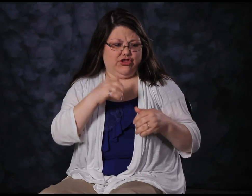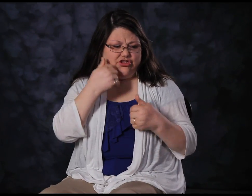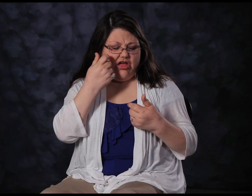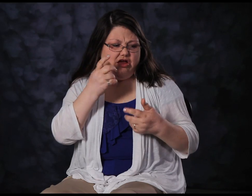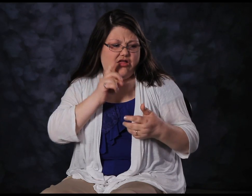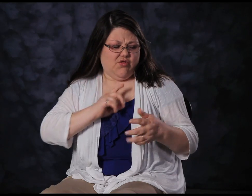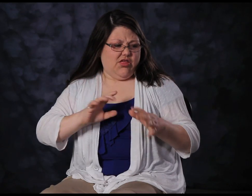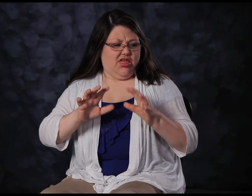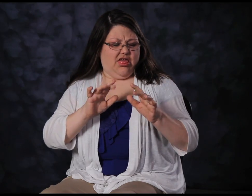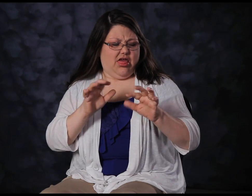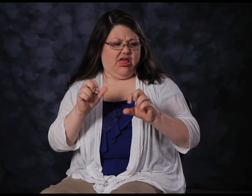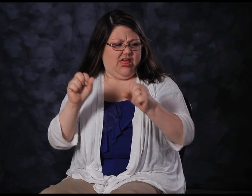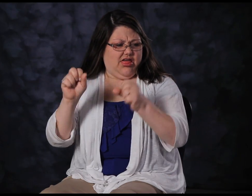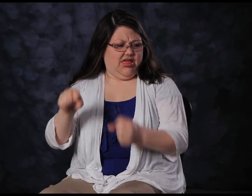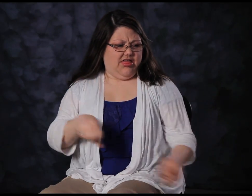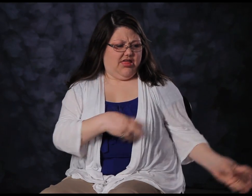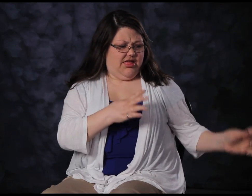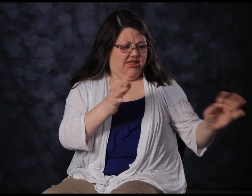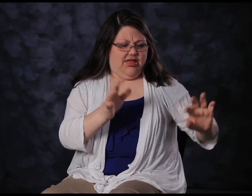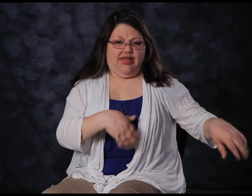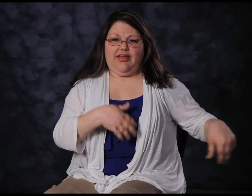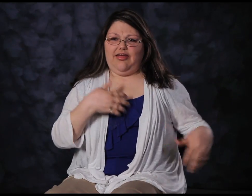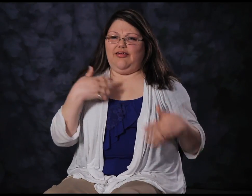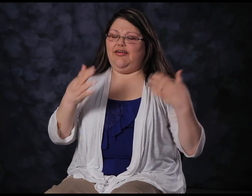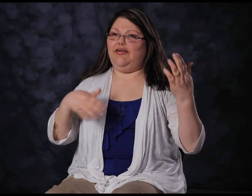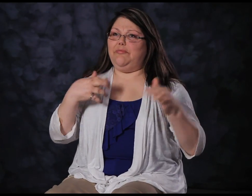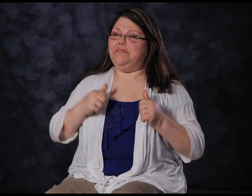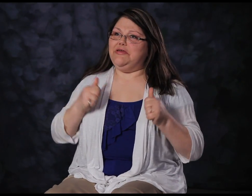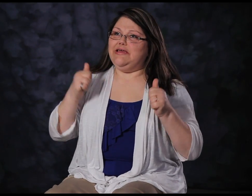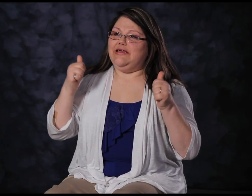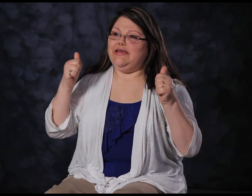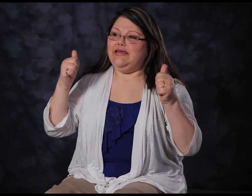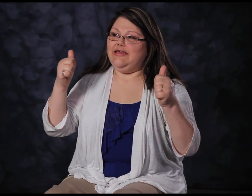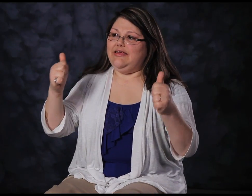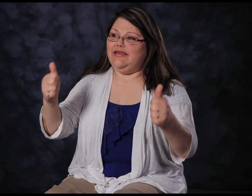I feel like a different person.